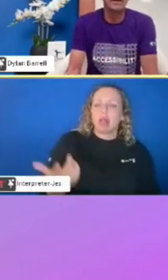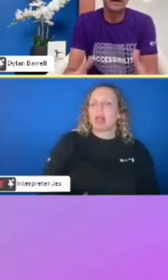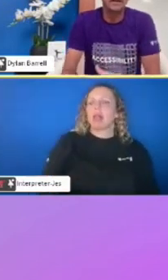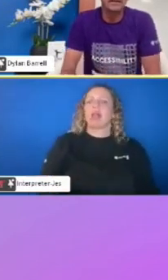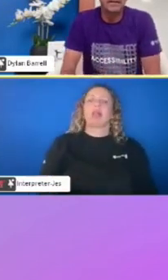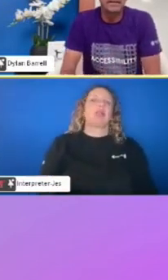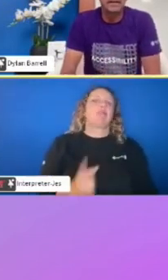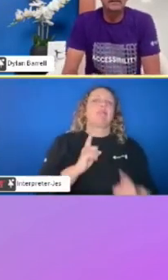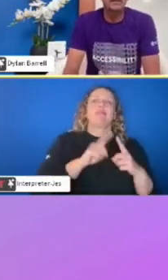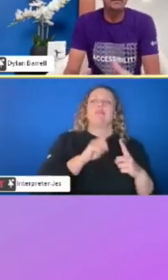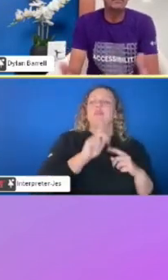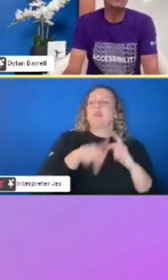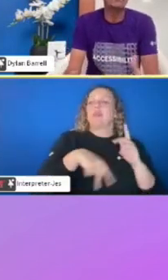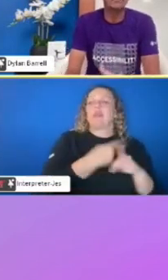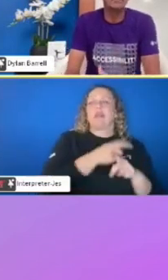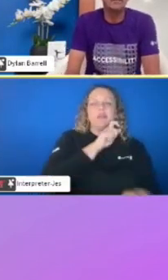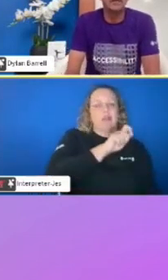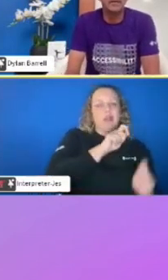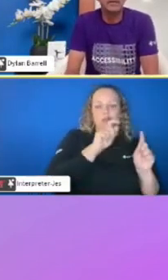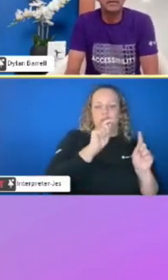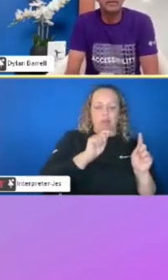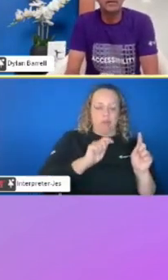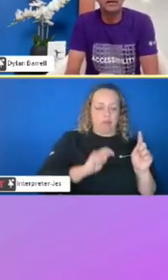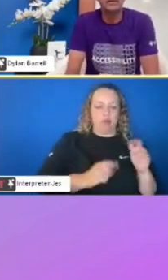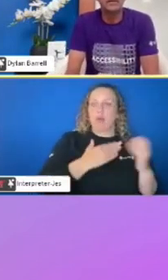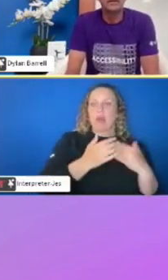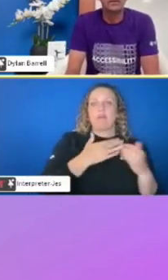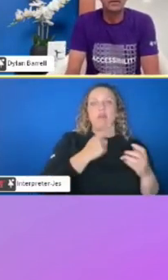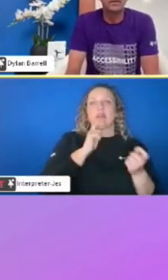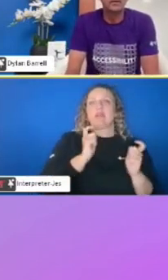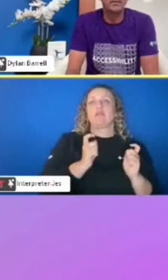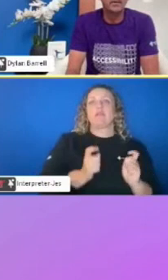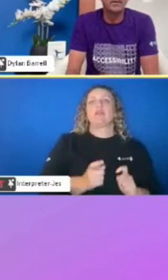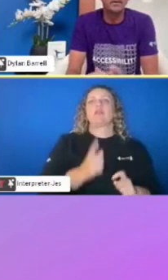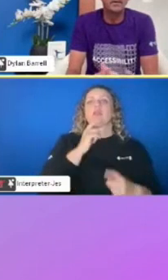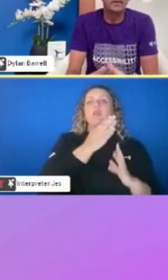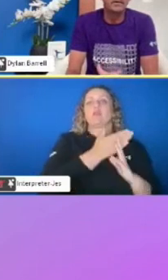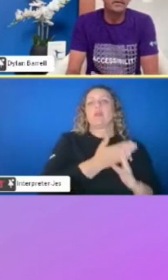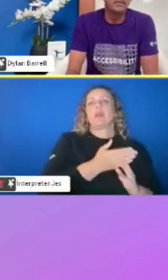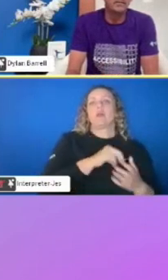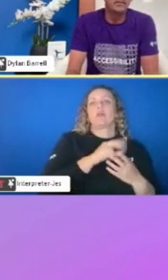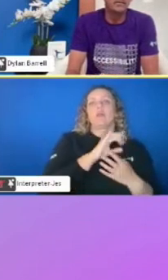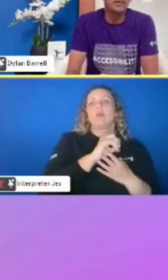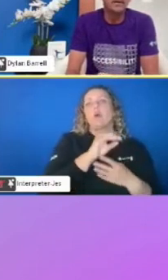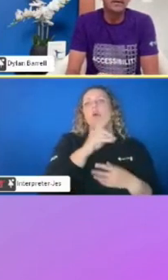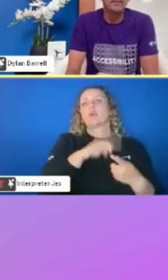and having different configurations for those different files within your repo is important.